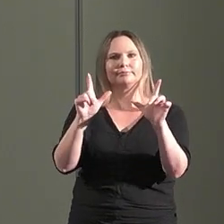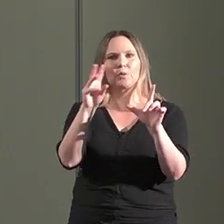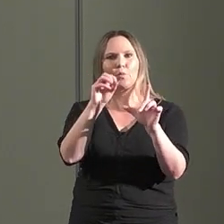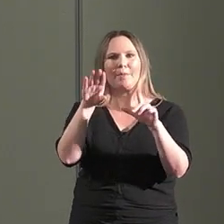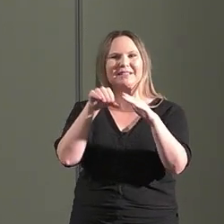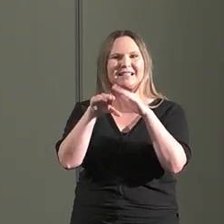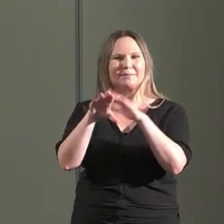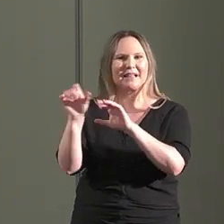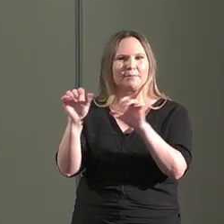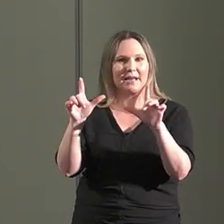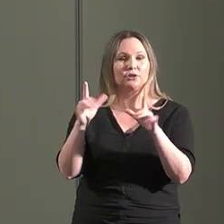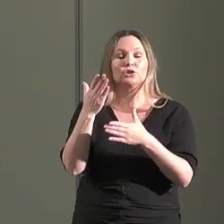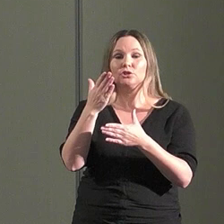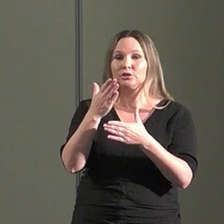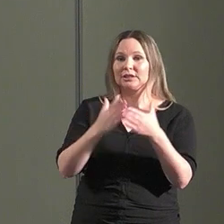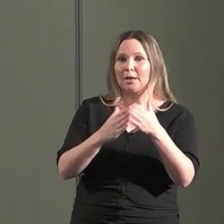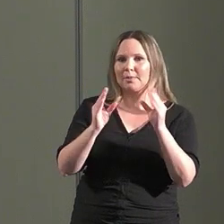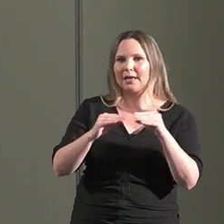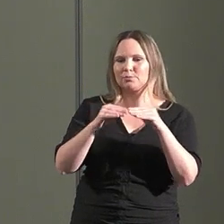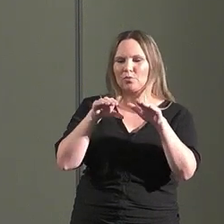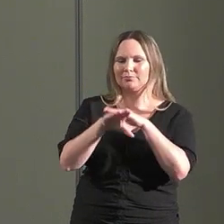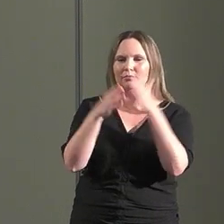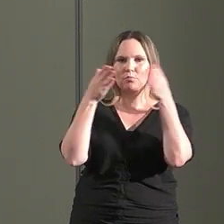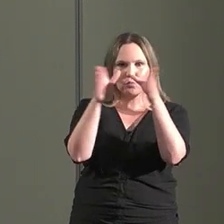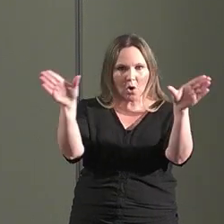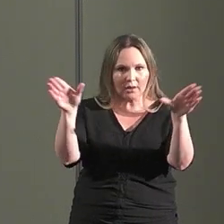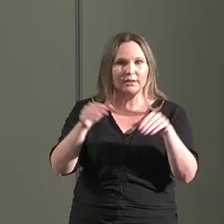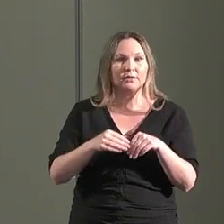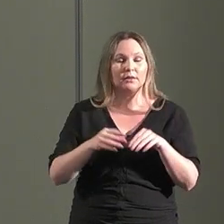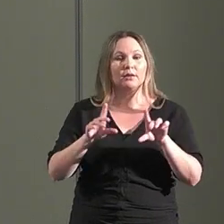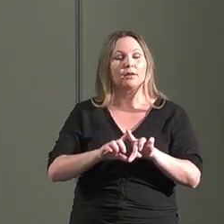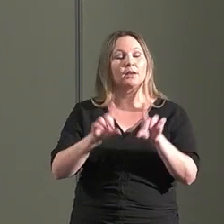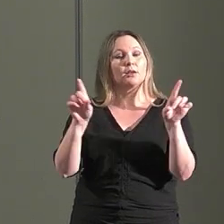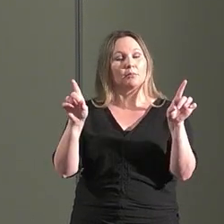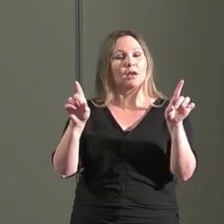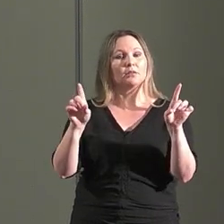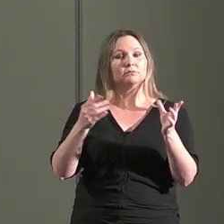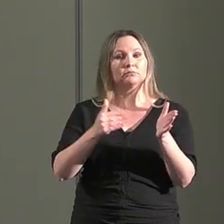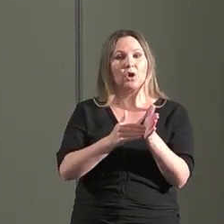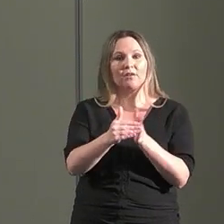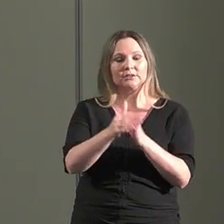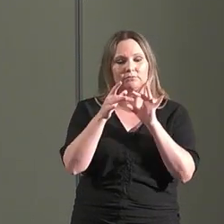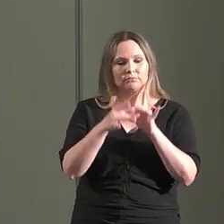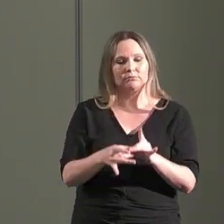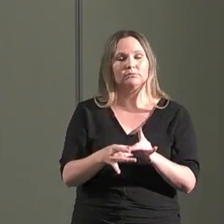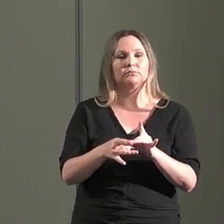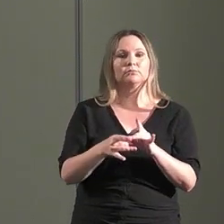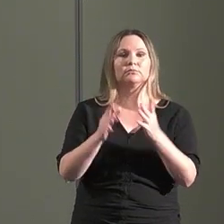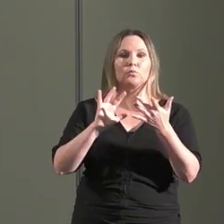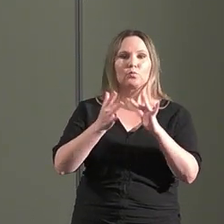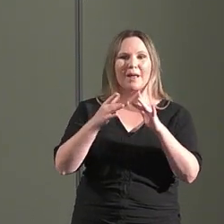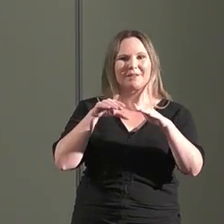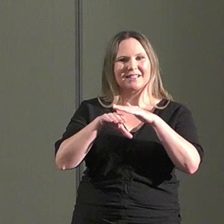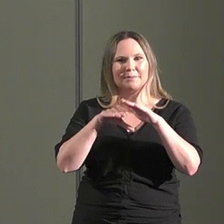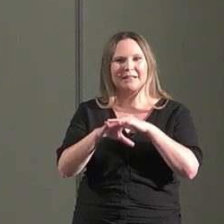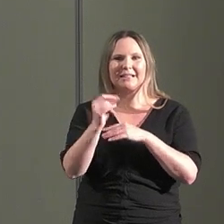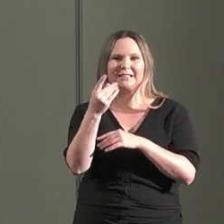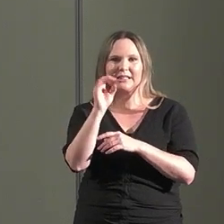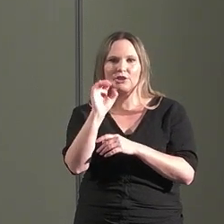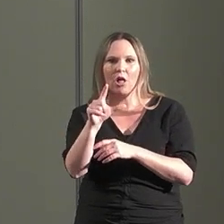Some cases it is accessibility more broadly. But often it has to do with web accessibility or digital accessibility.